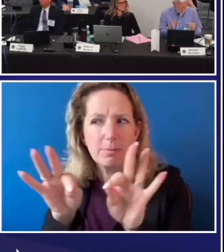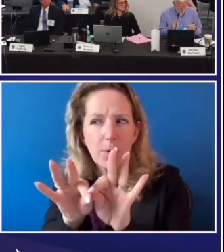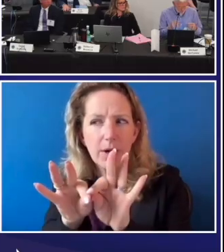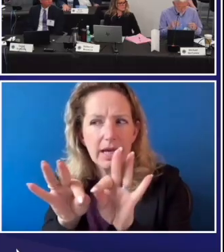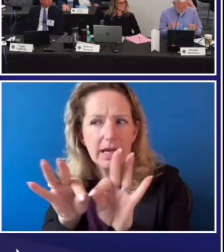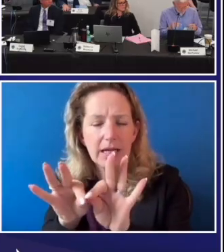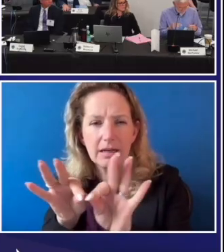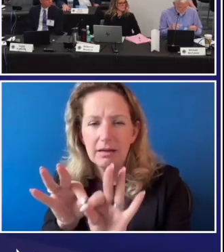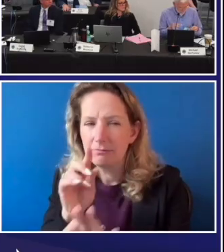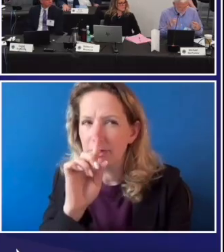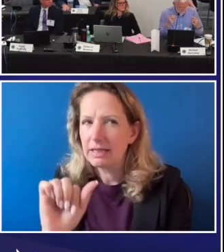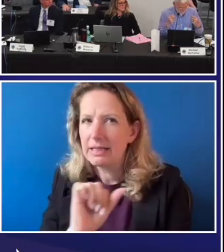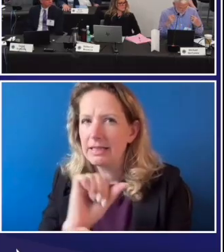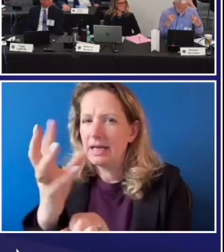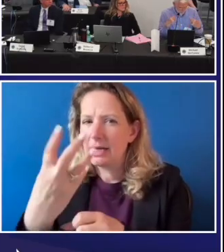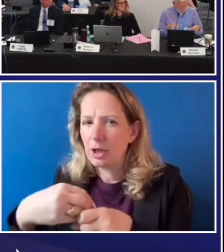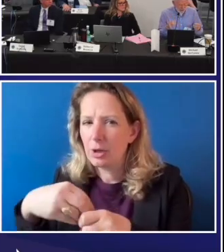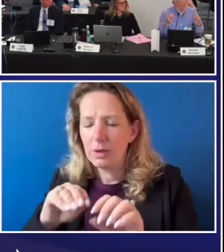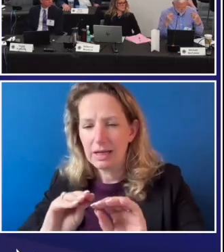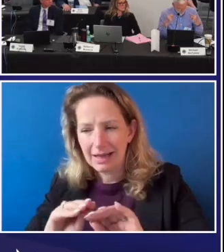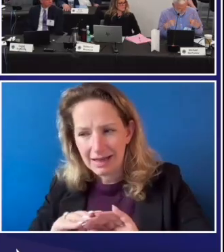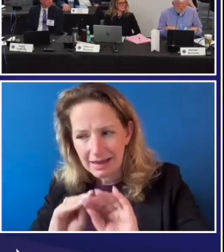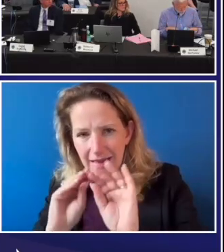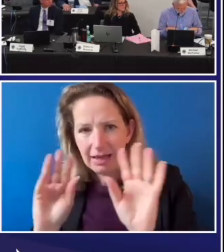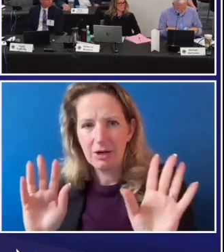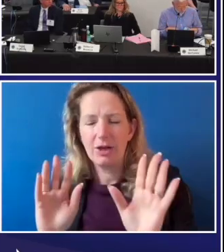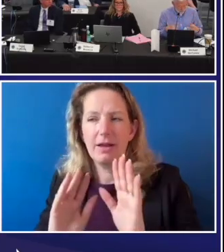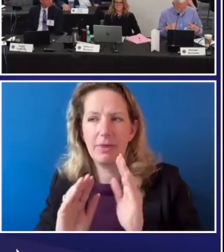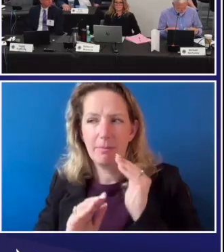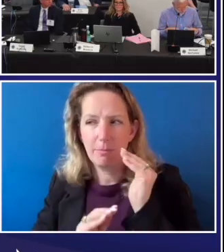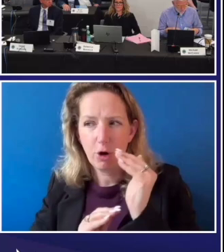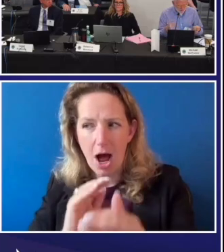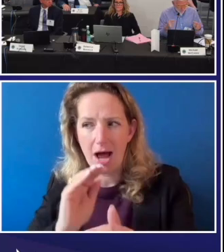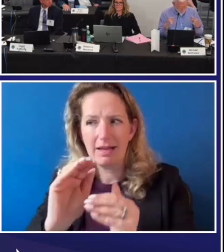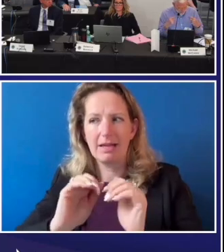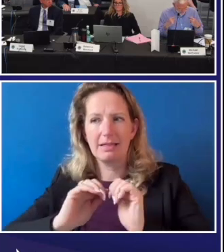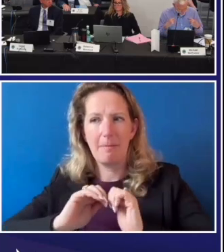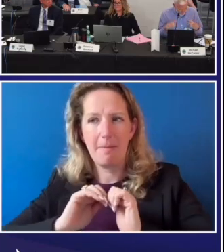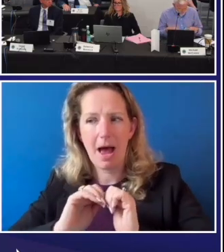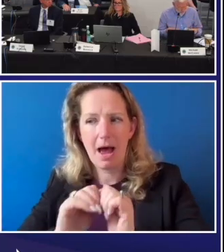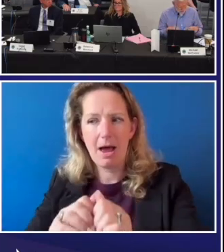clearly the process by which an agency will make a determination of